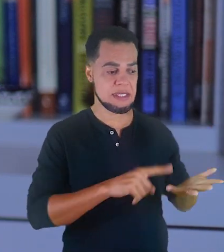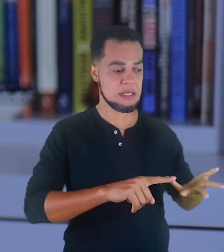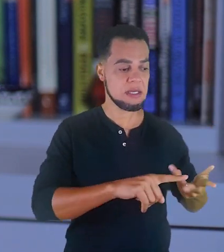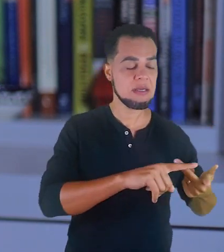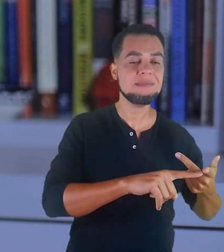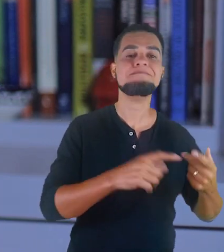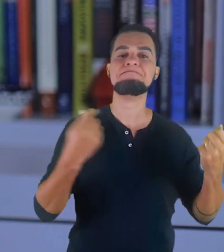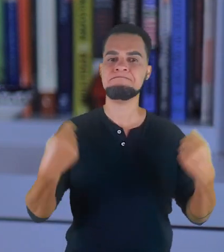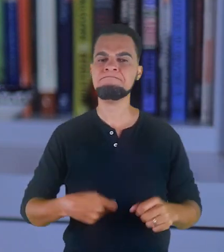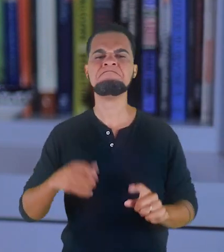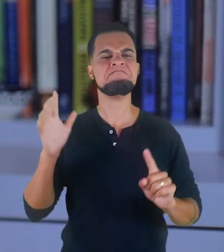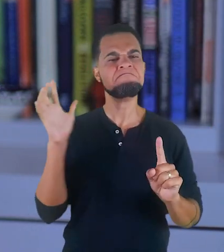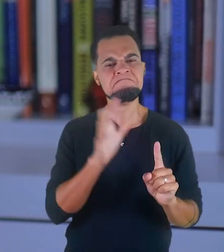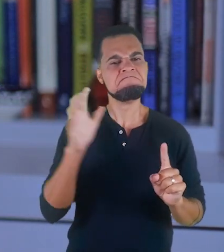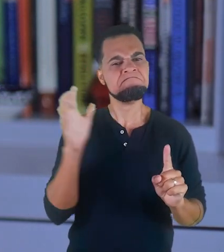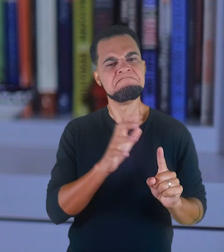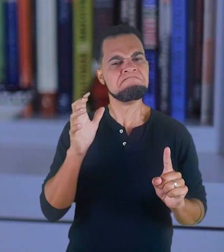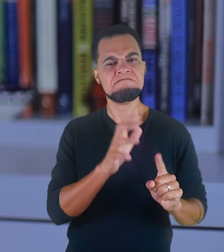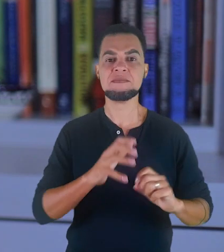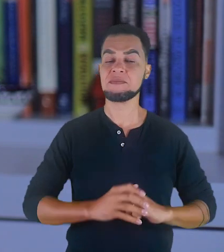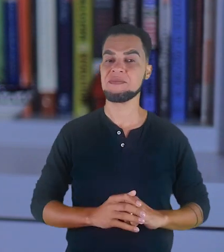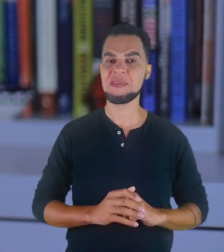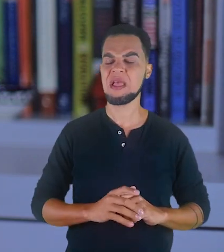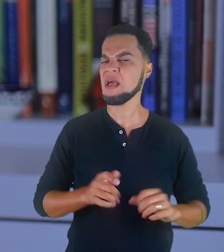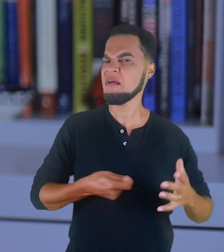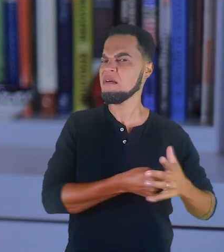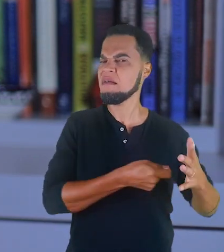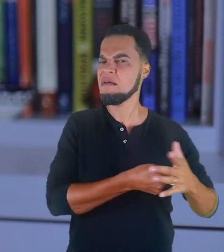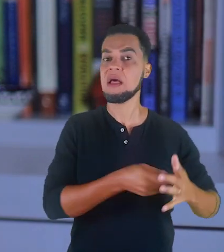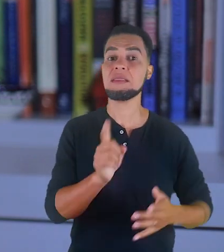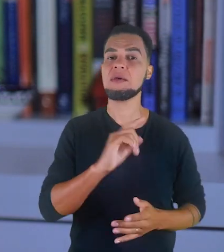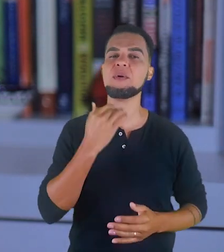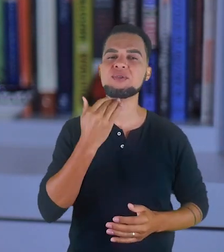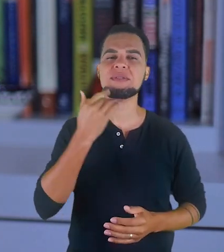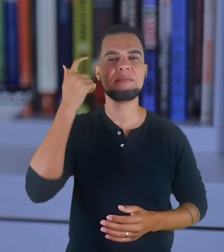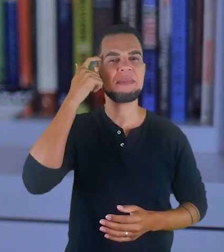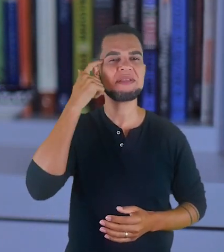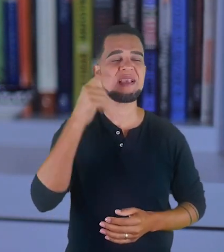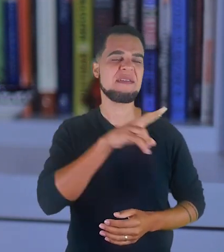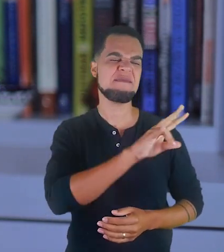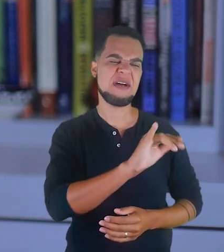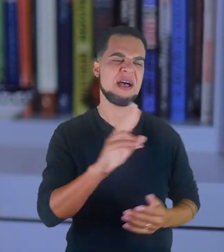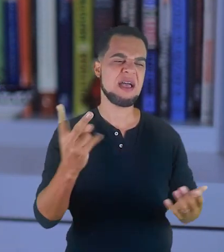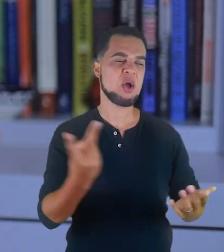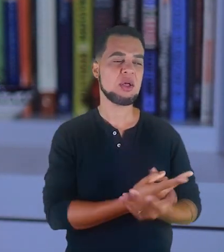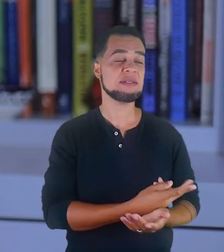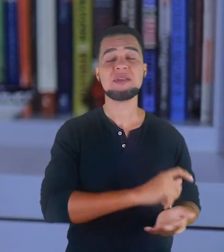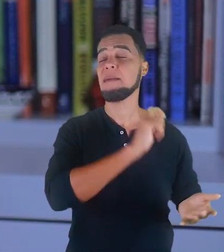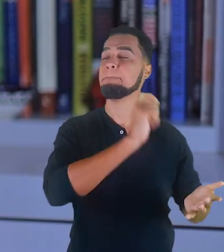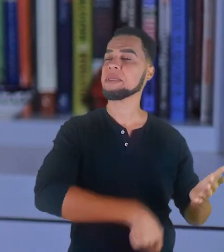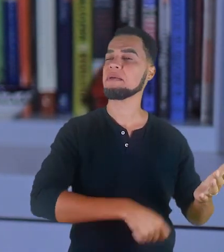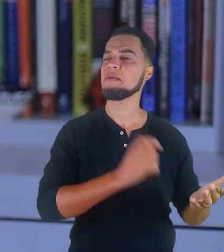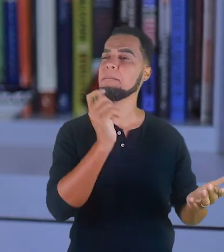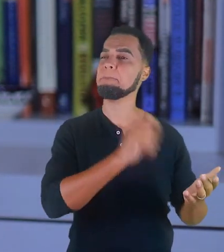we need to pressure him. It's no use thinking that these things will just happen at the stroke of a pen